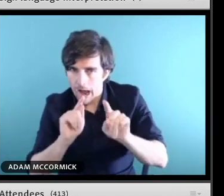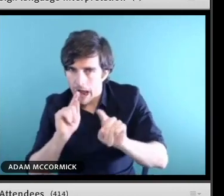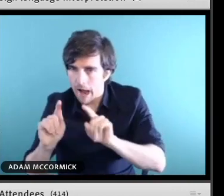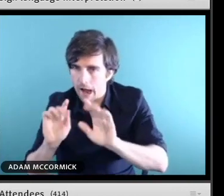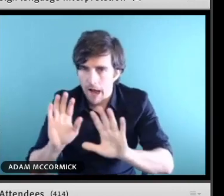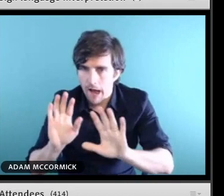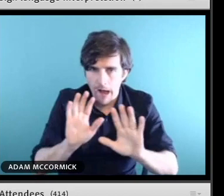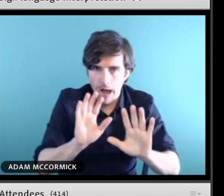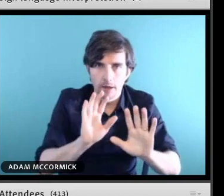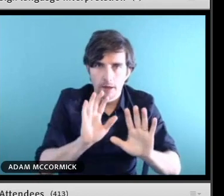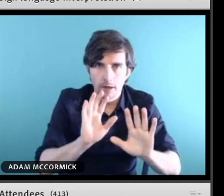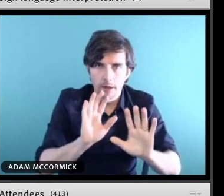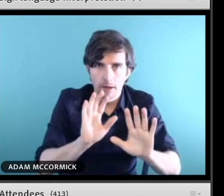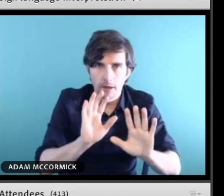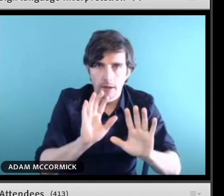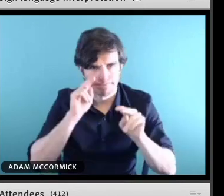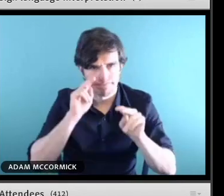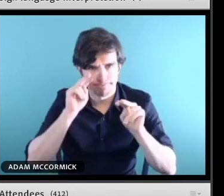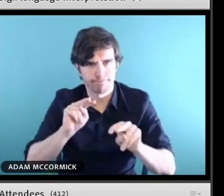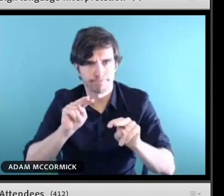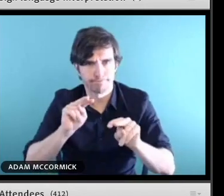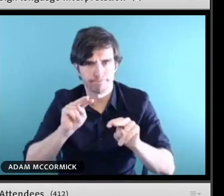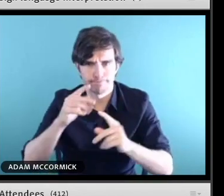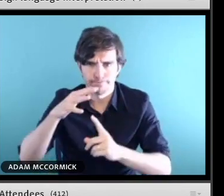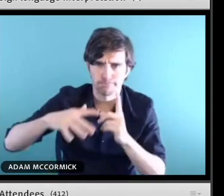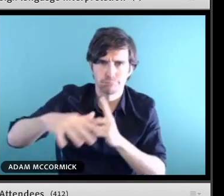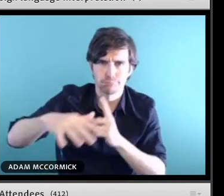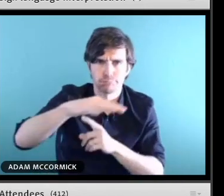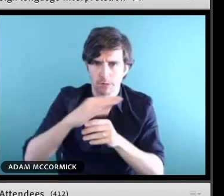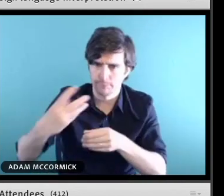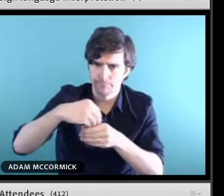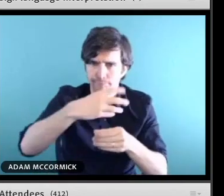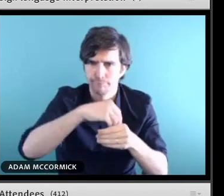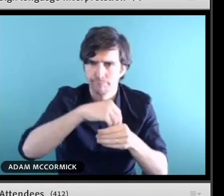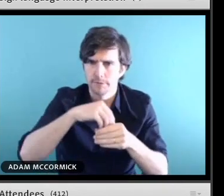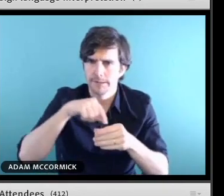for the note. Some of the messages focus on addressing the health impact of COVID‑19.